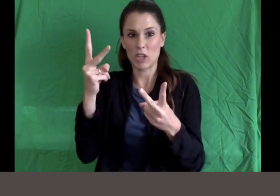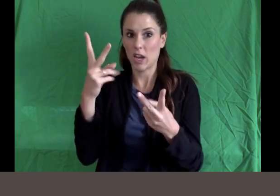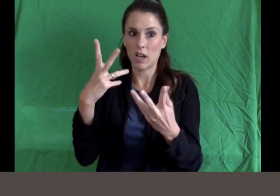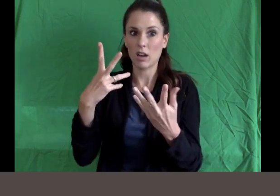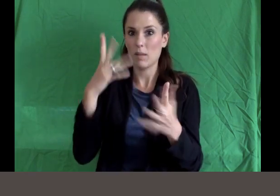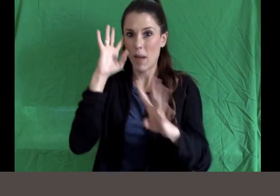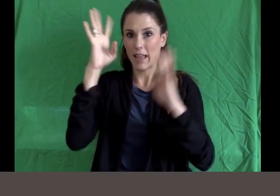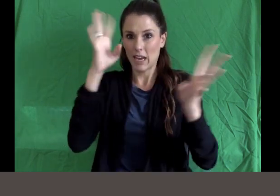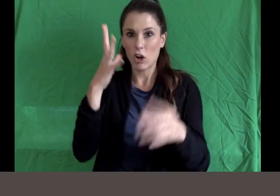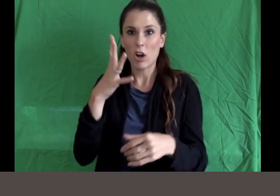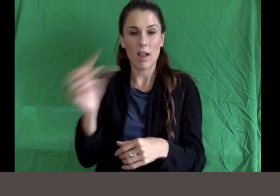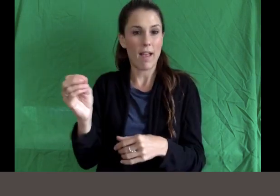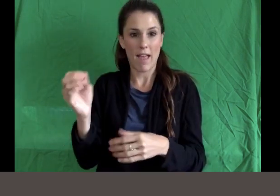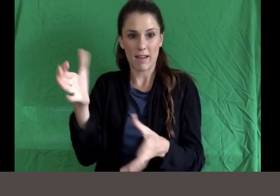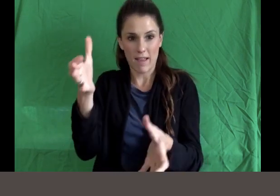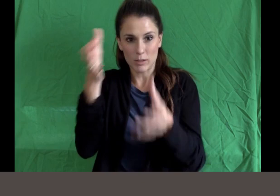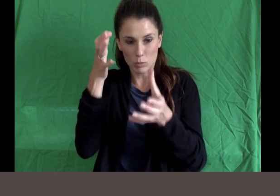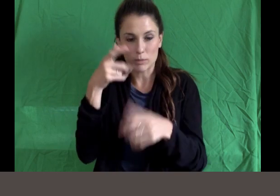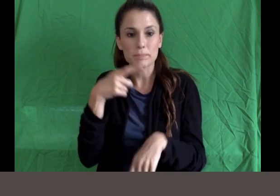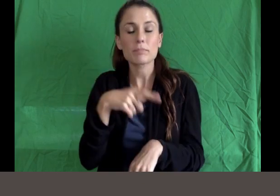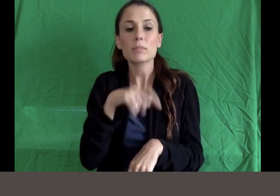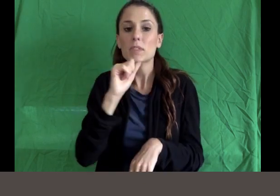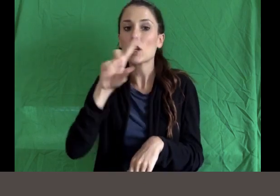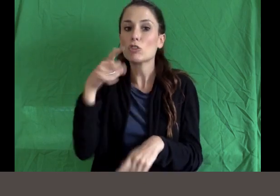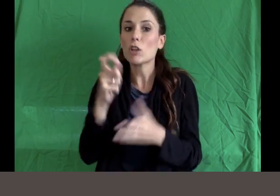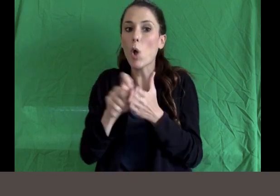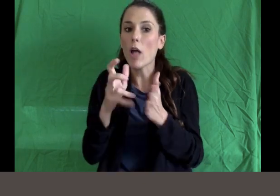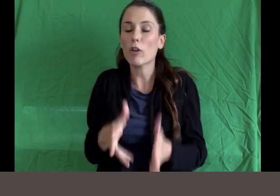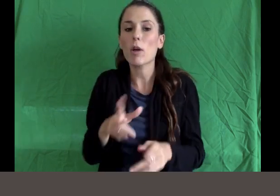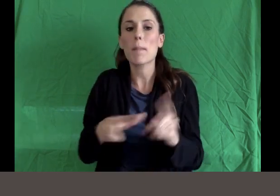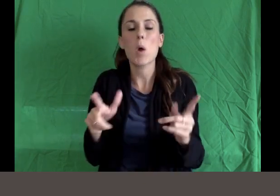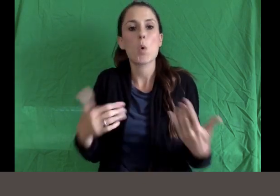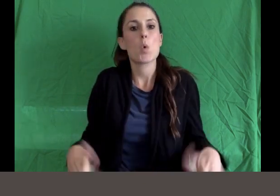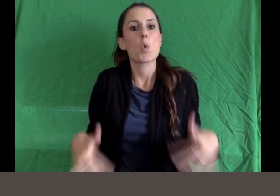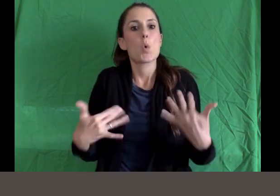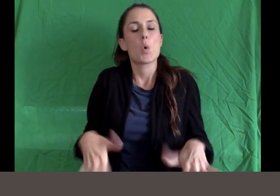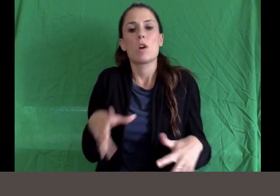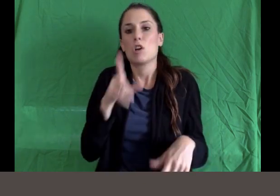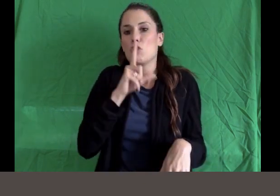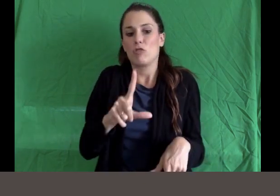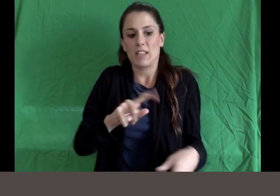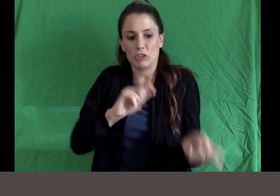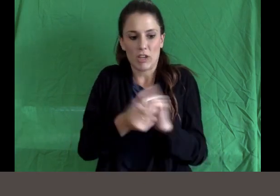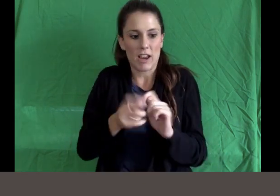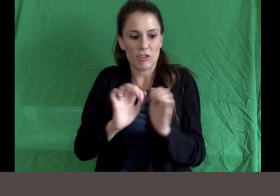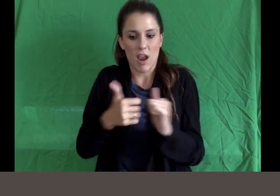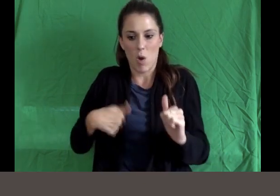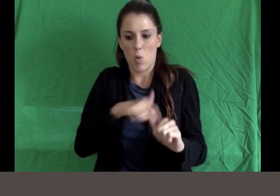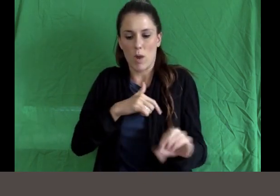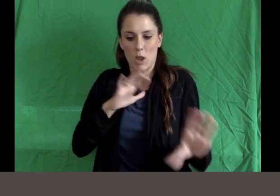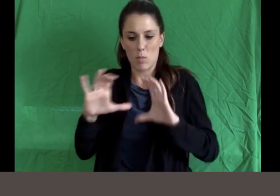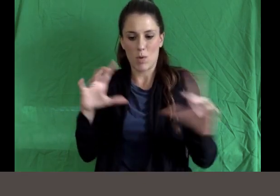He's not just an author but a trailblazer who revolutionized how we communicate complex information.